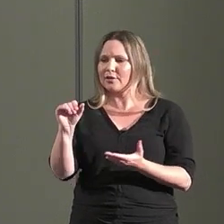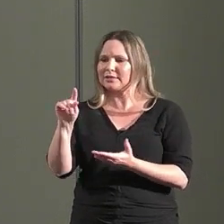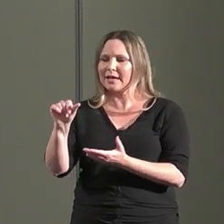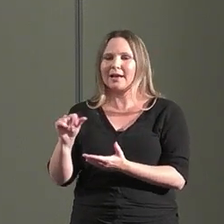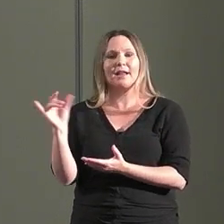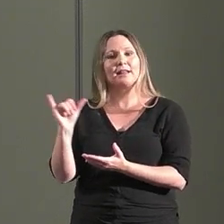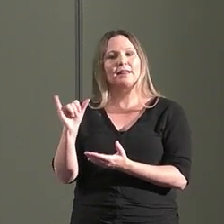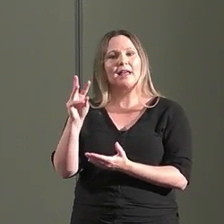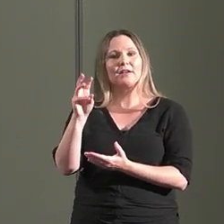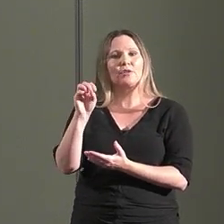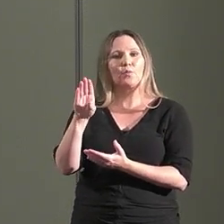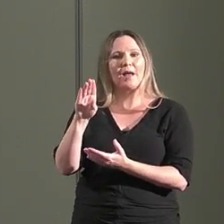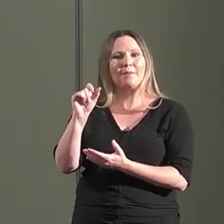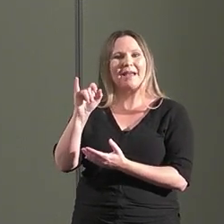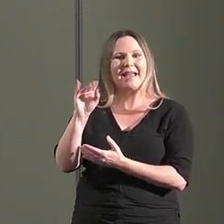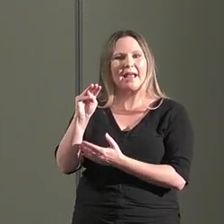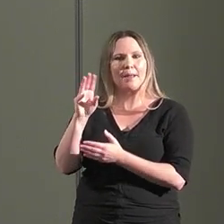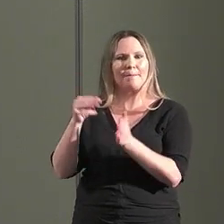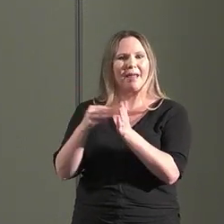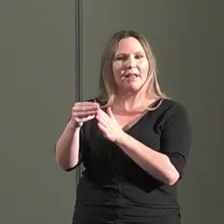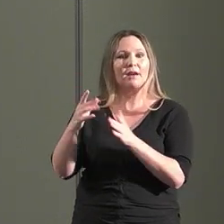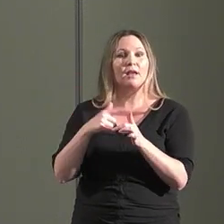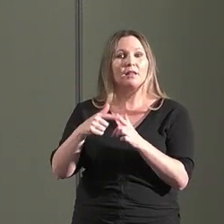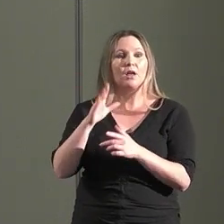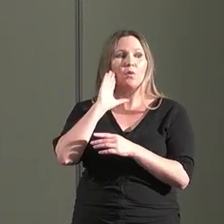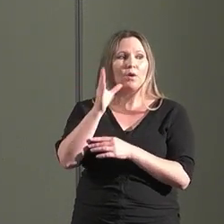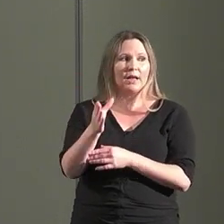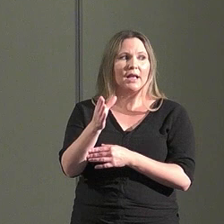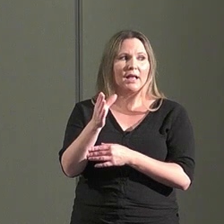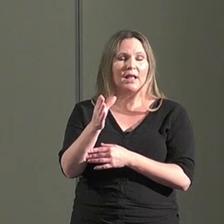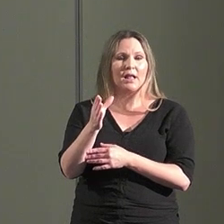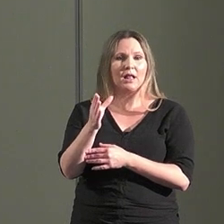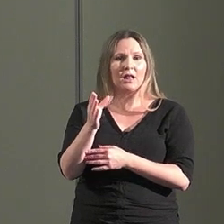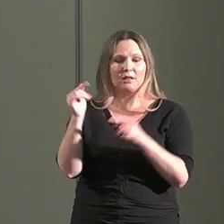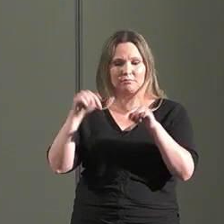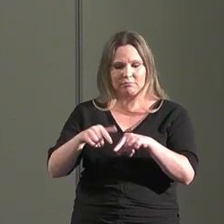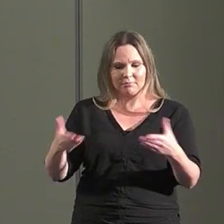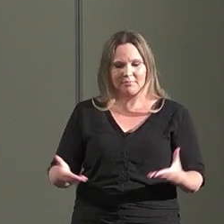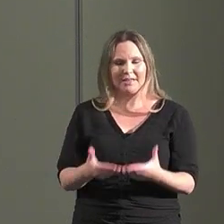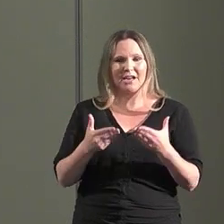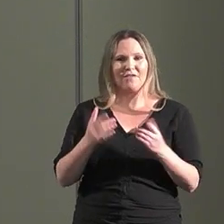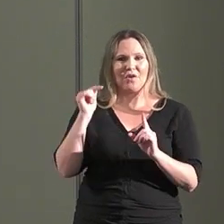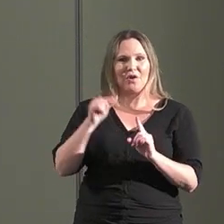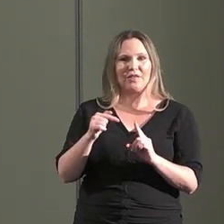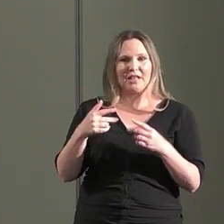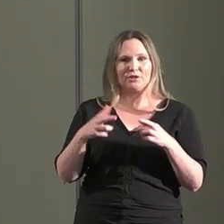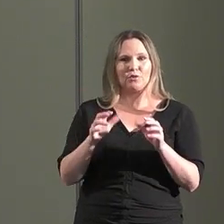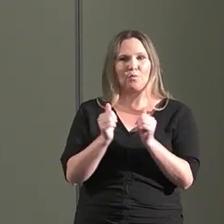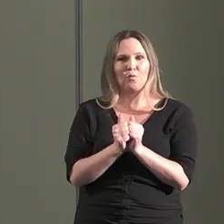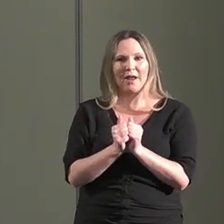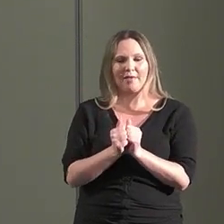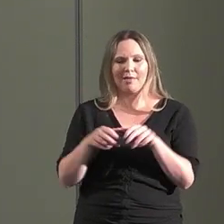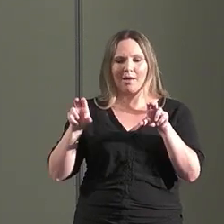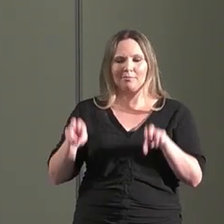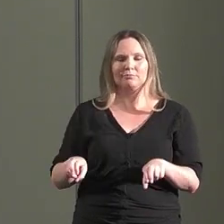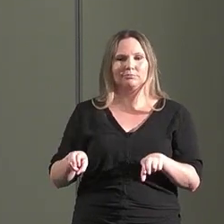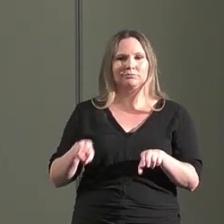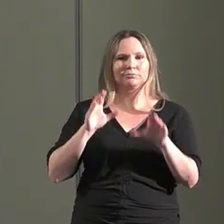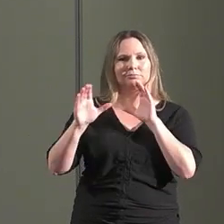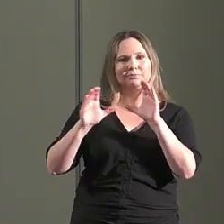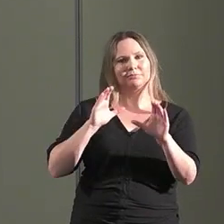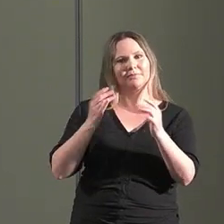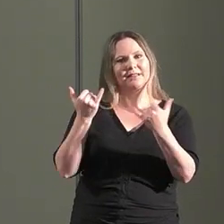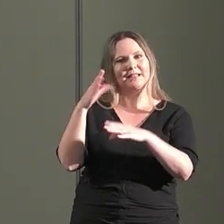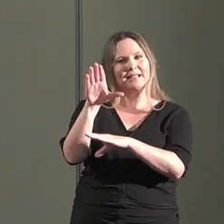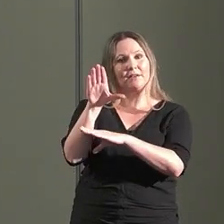And we will be here in this room for fireside chat this afternoon at 2:20.